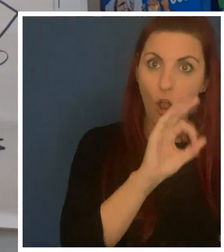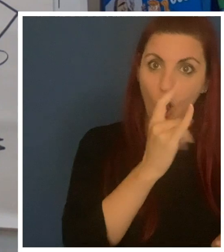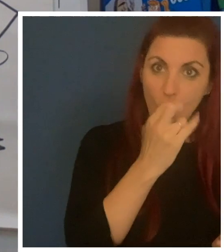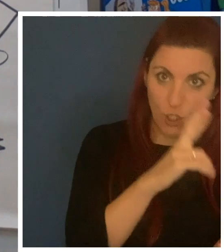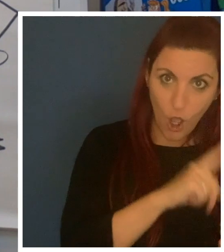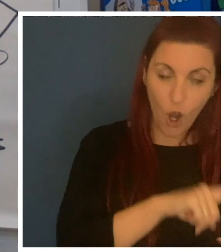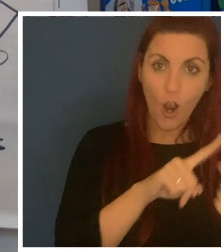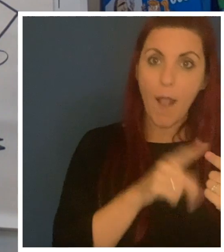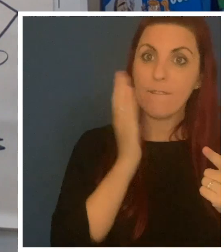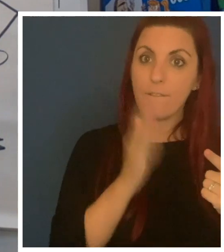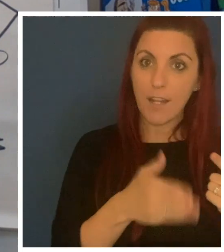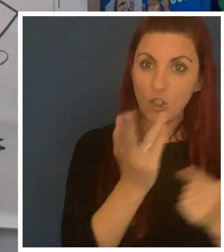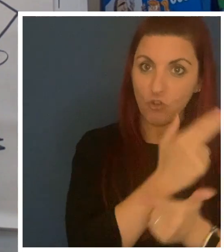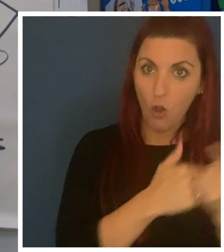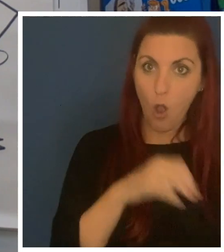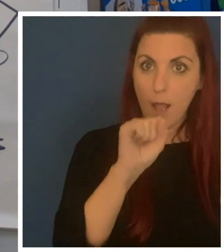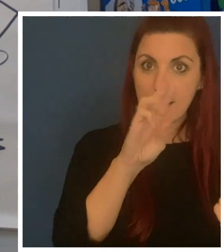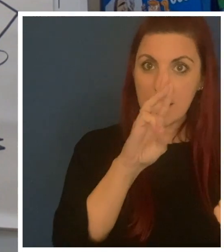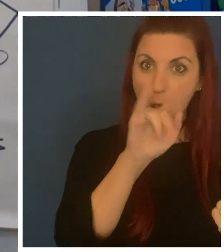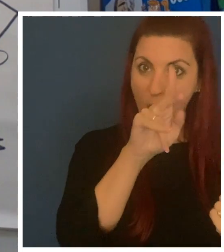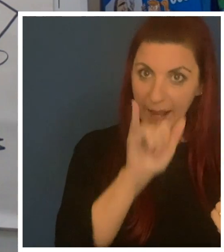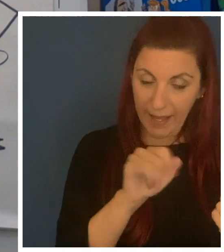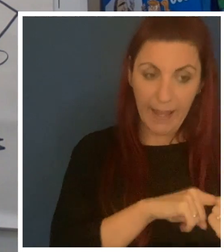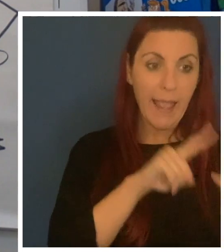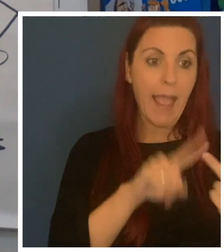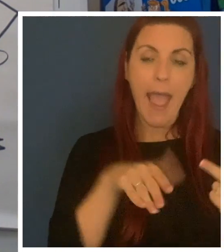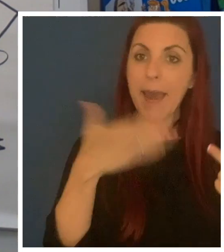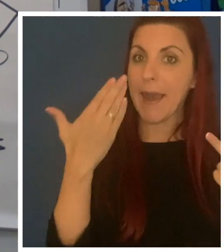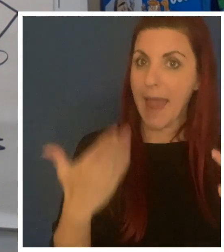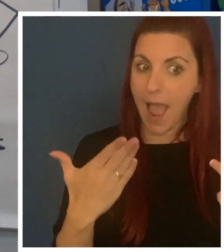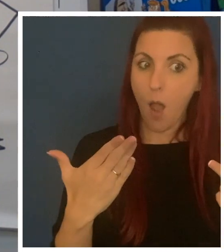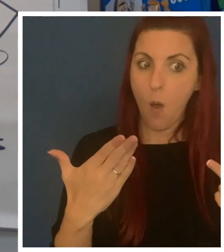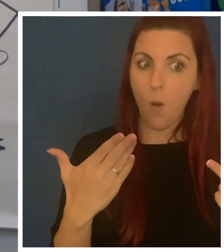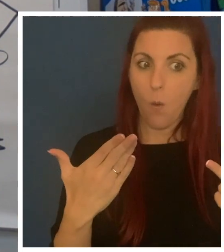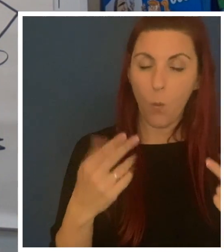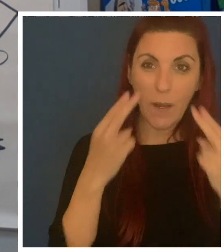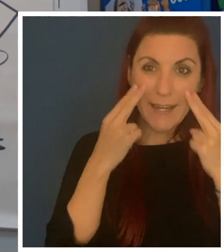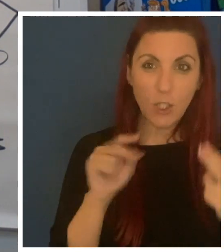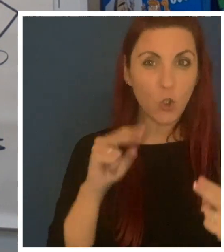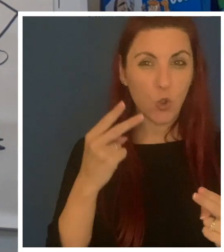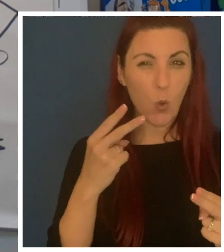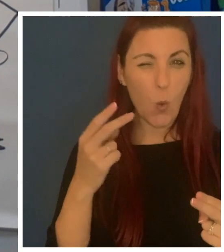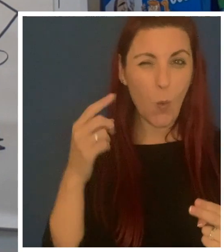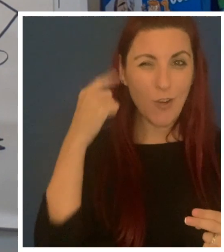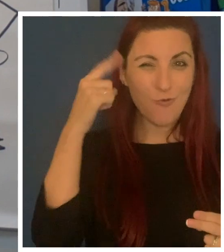sustainable energy superhero, it's time to put these two crazy characters into a comic.